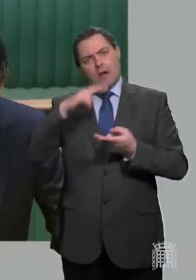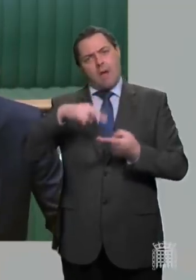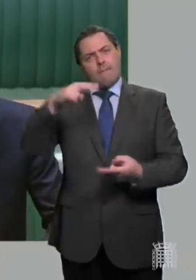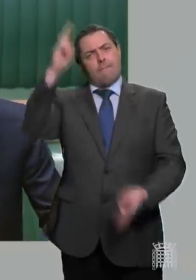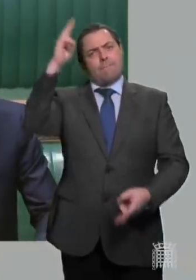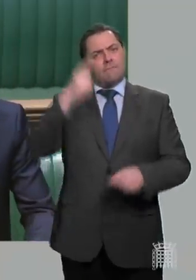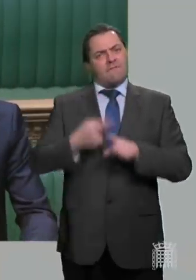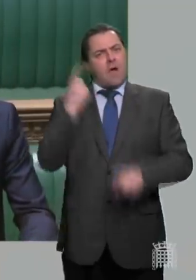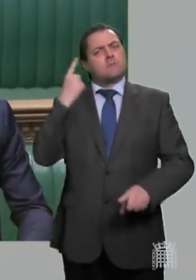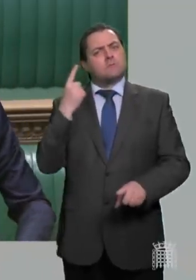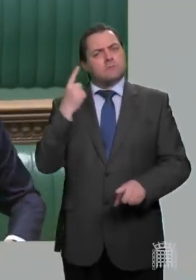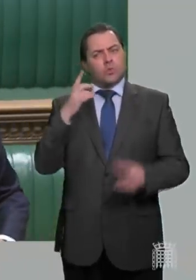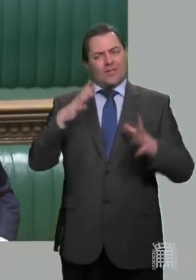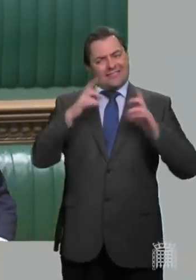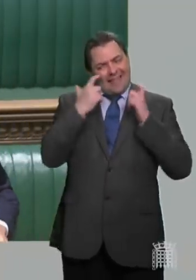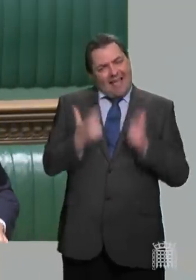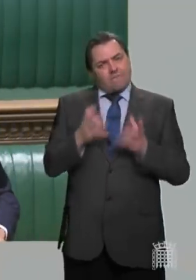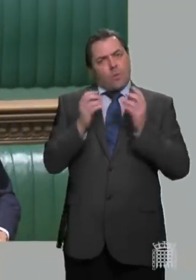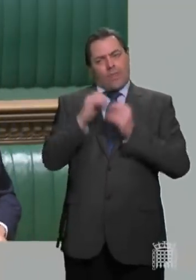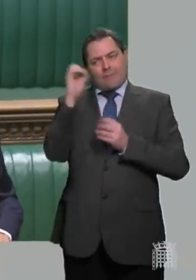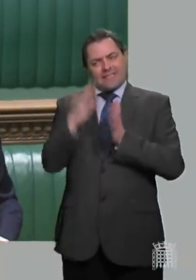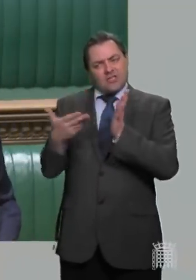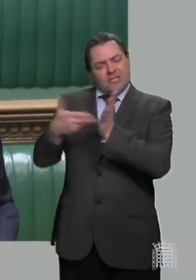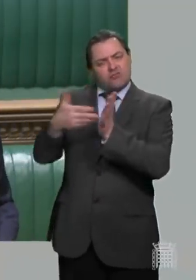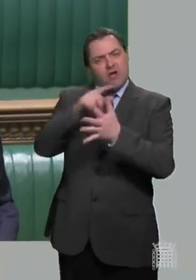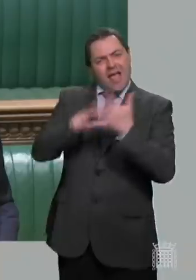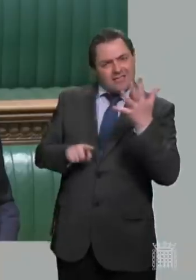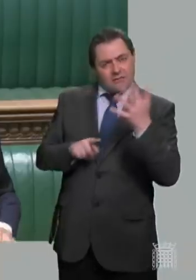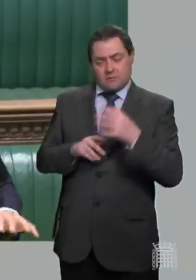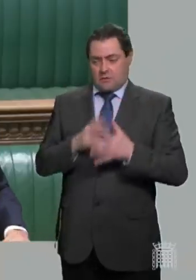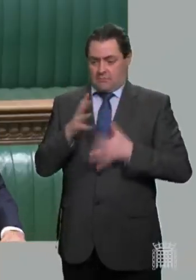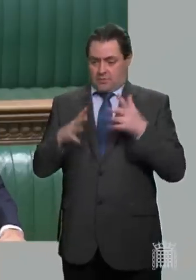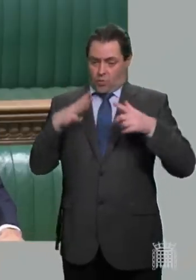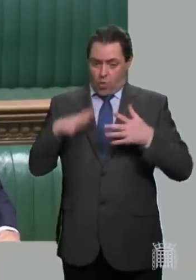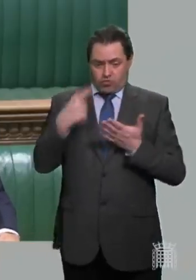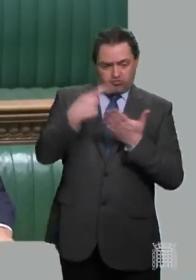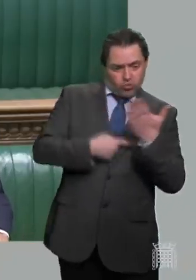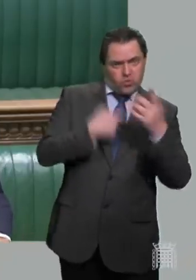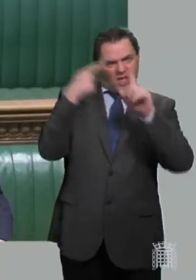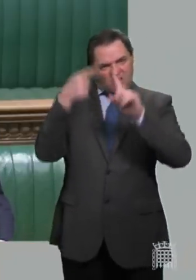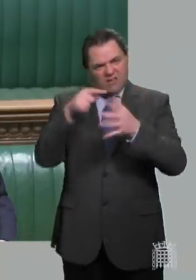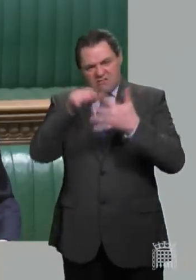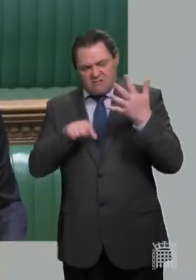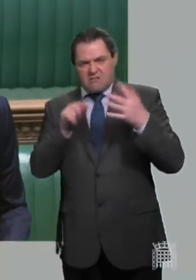This Budget is not the time to set detailed fiscal rules with precise targets and dates to achieve